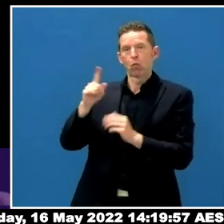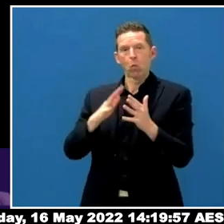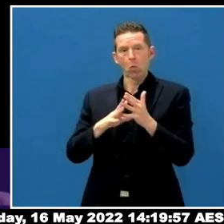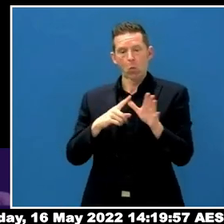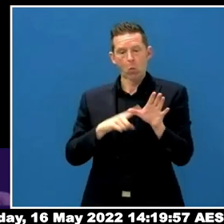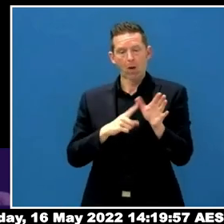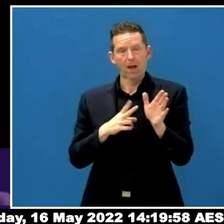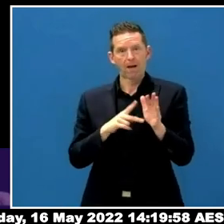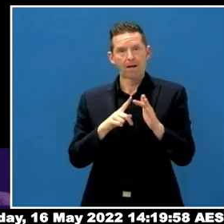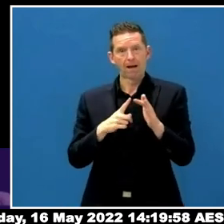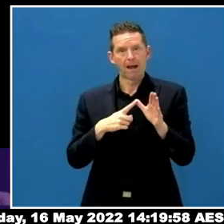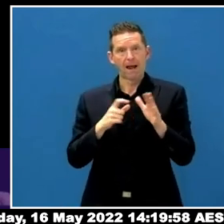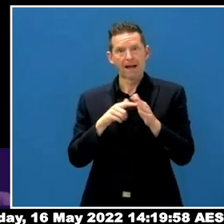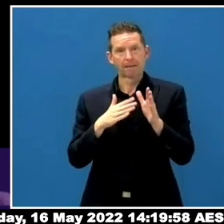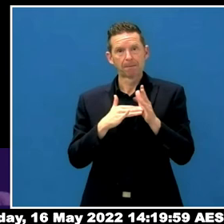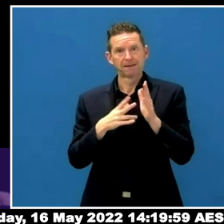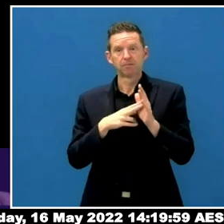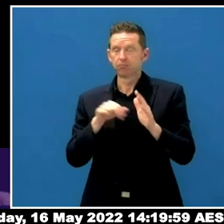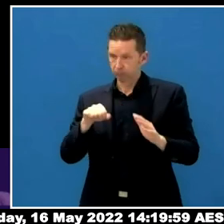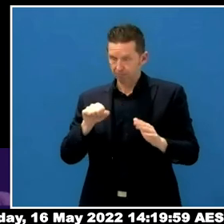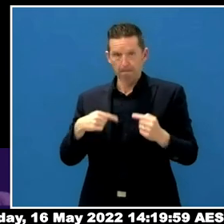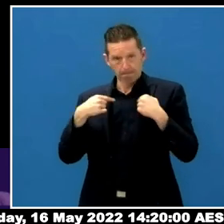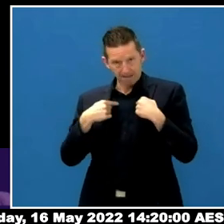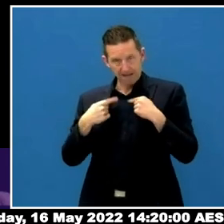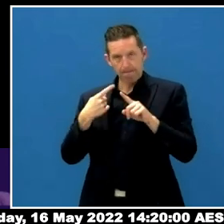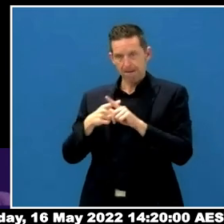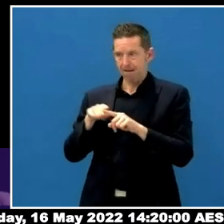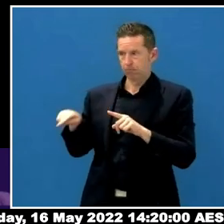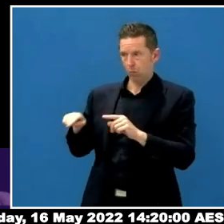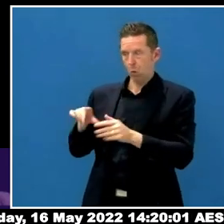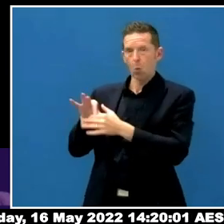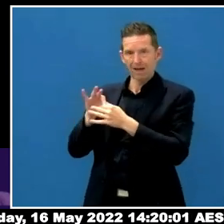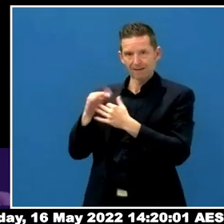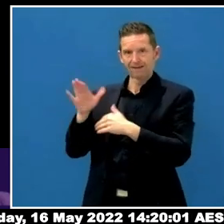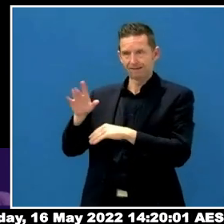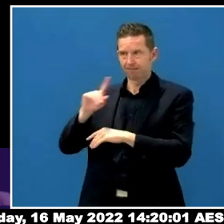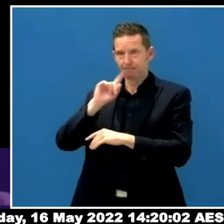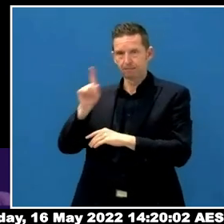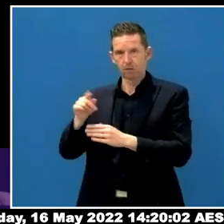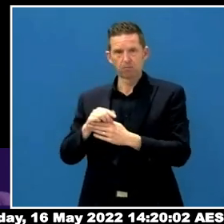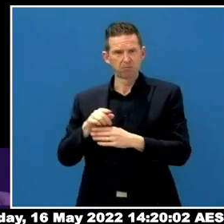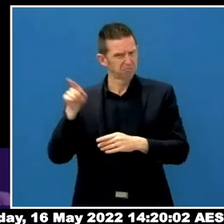Do you recall what his response was? There was no response from Wayne. Alright.